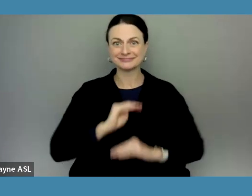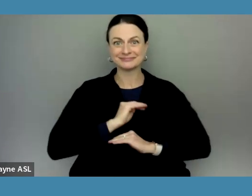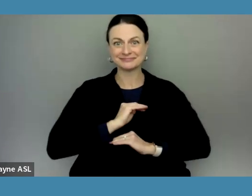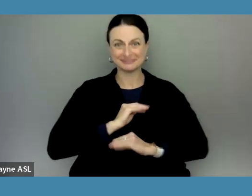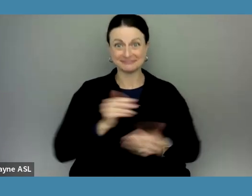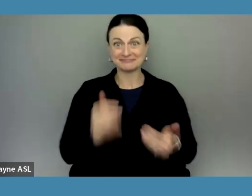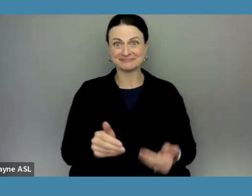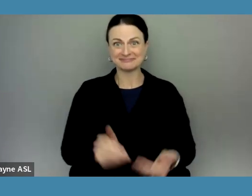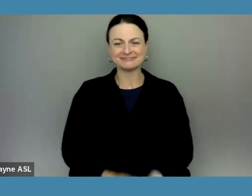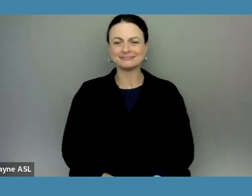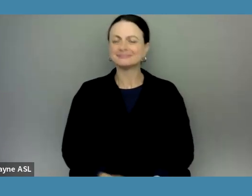Okay, thank you Maddie.